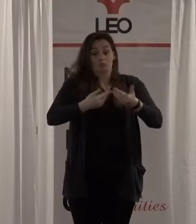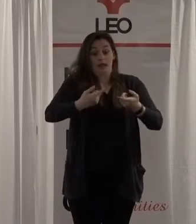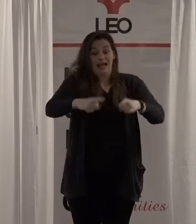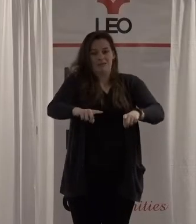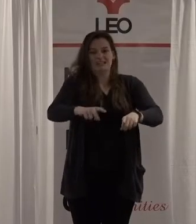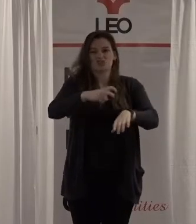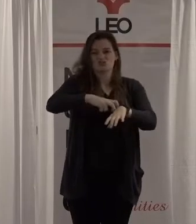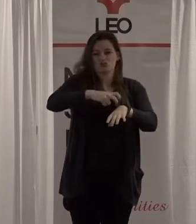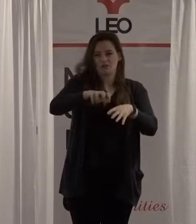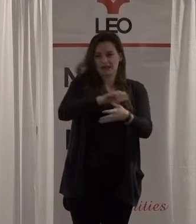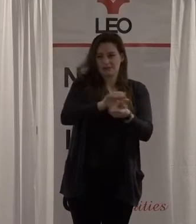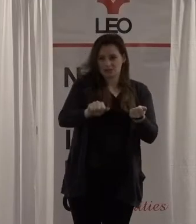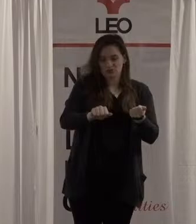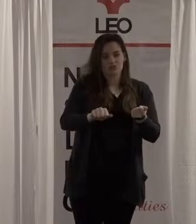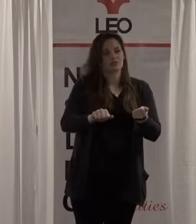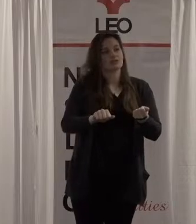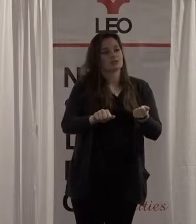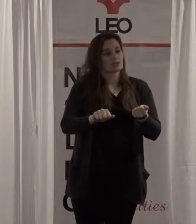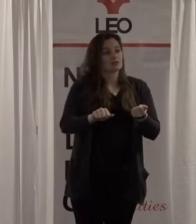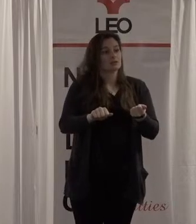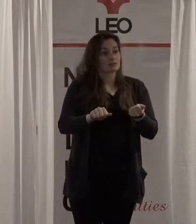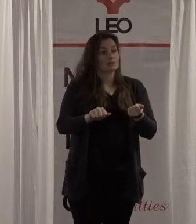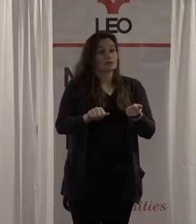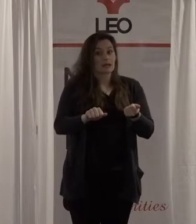AND CAN OFTEN RESULT IN THE LOSS OF APPENDAGES,